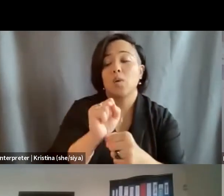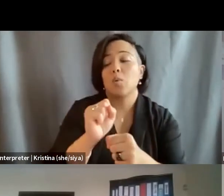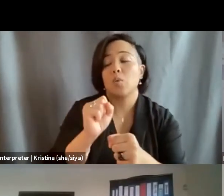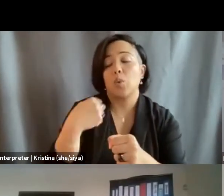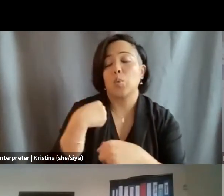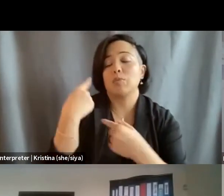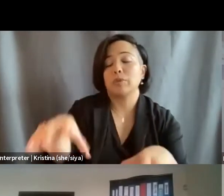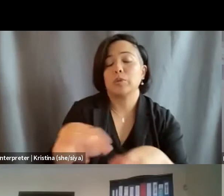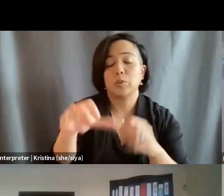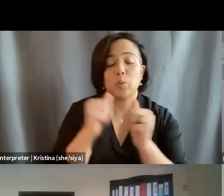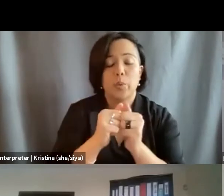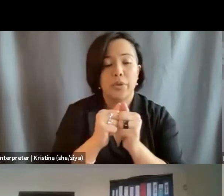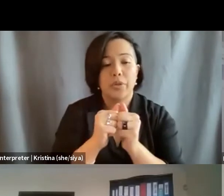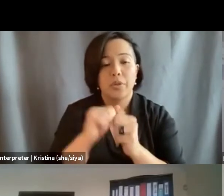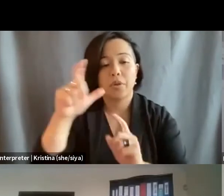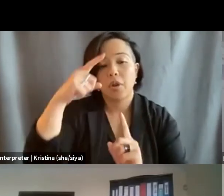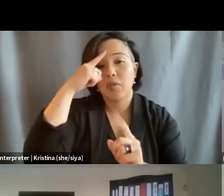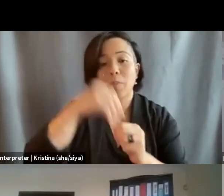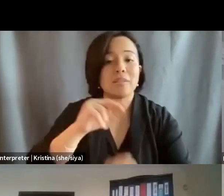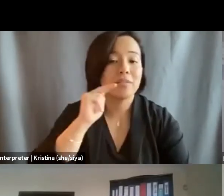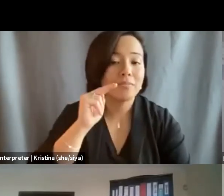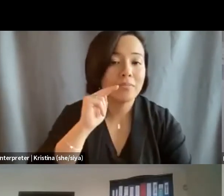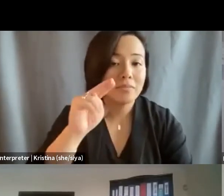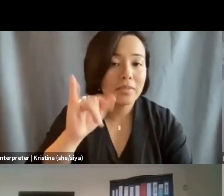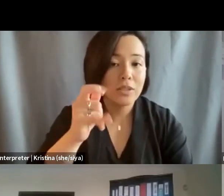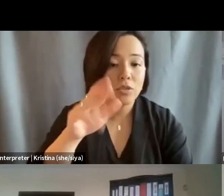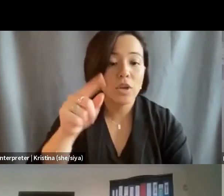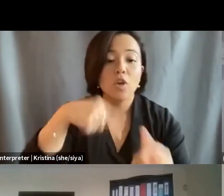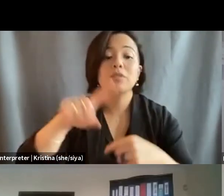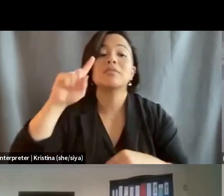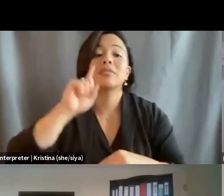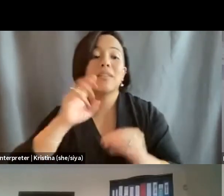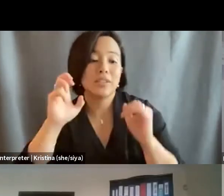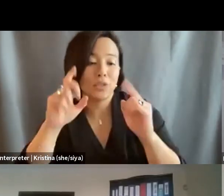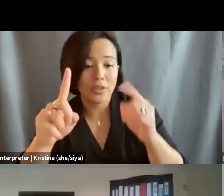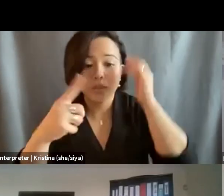with the government in Nigeria around deaf education. So we just launched